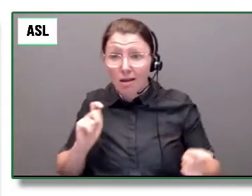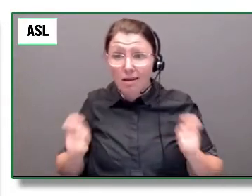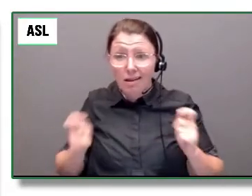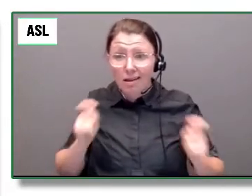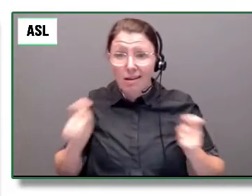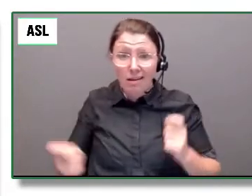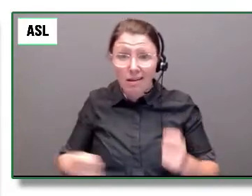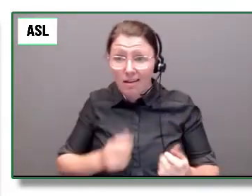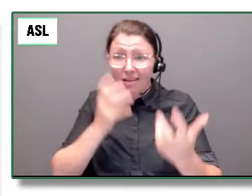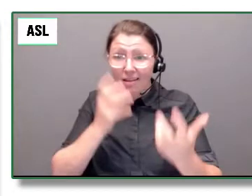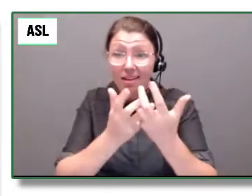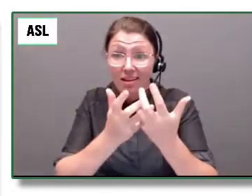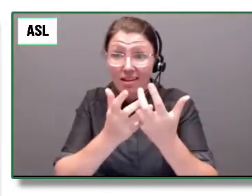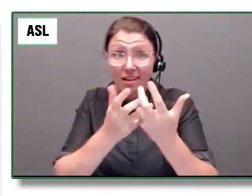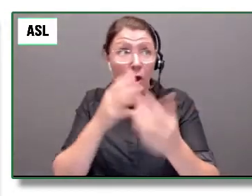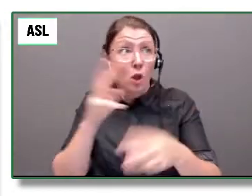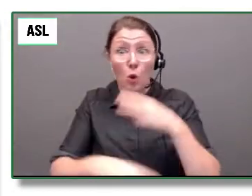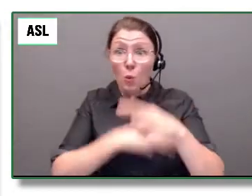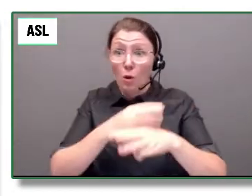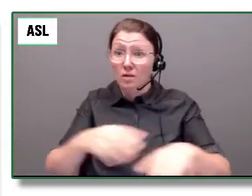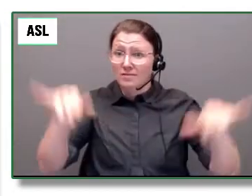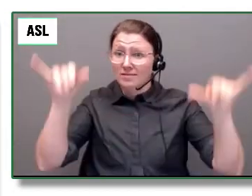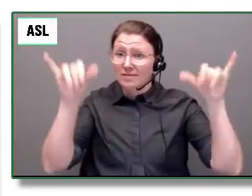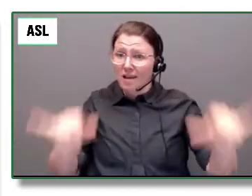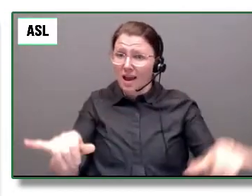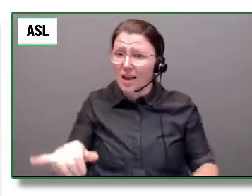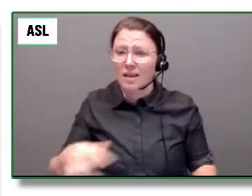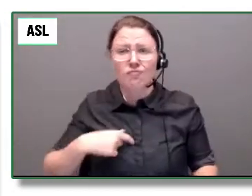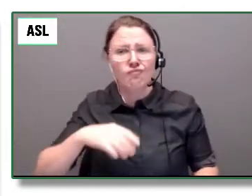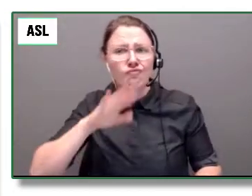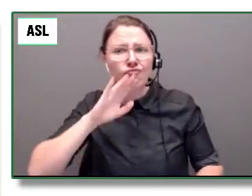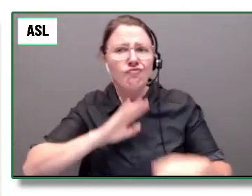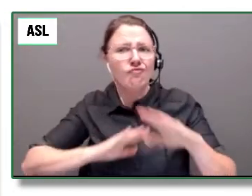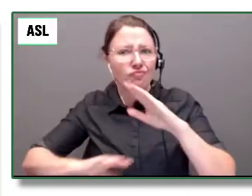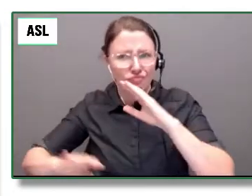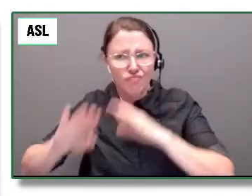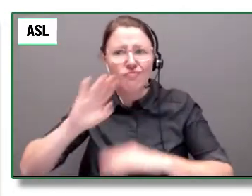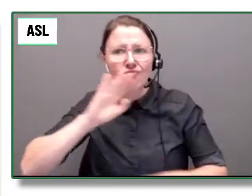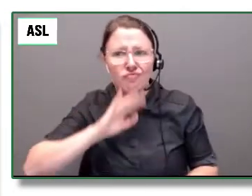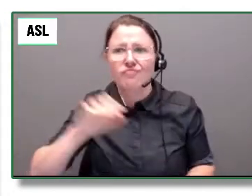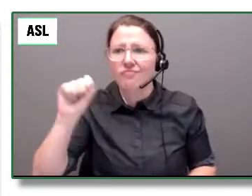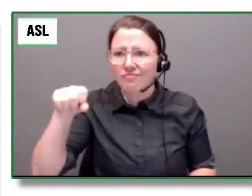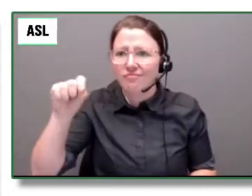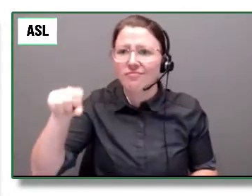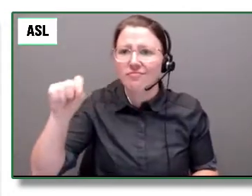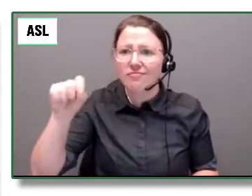would just stay as it was. And you know I, I was so frustrated with